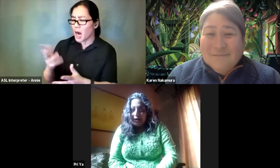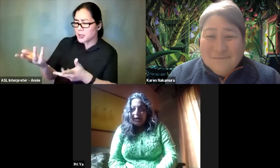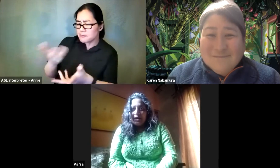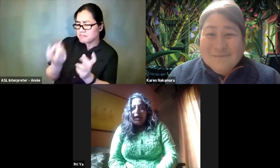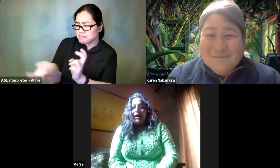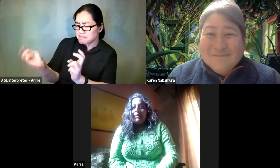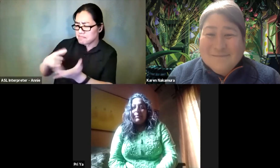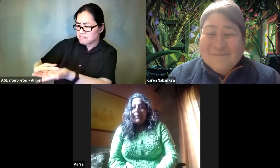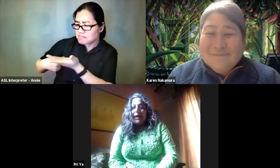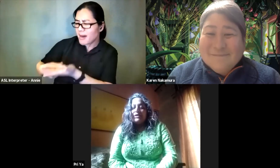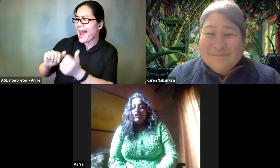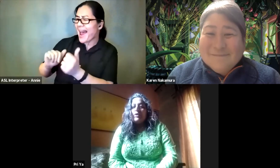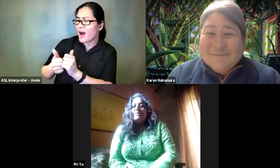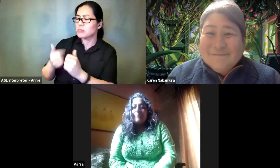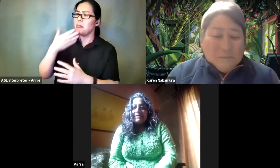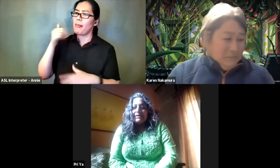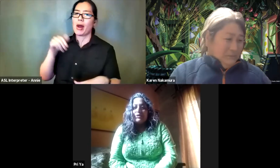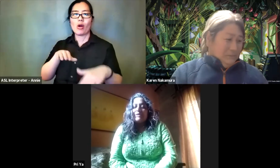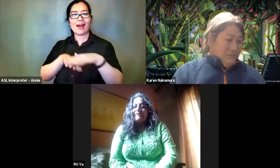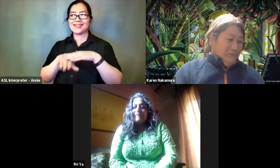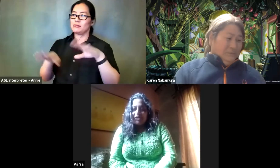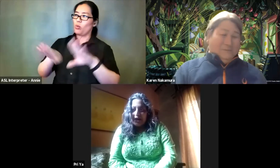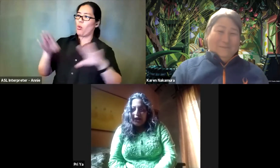Priya Ramasubban: And Sonam Spalzes was the first child.